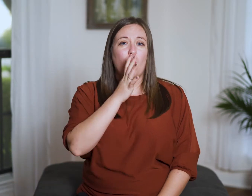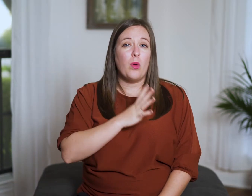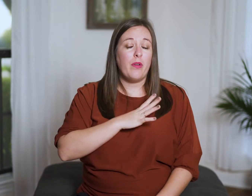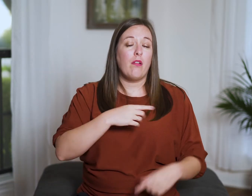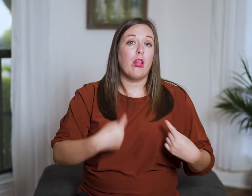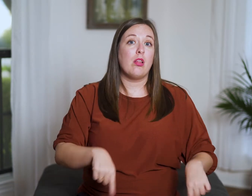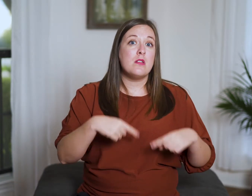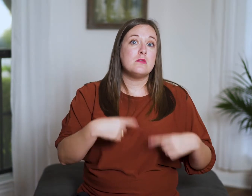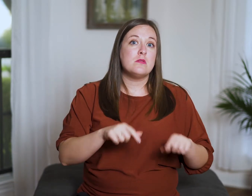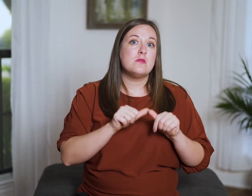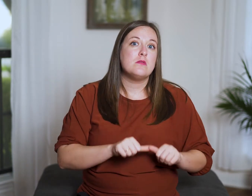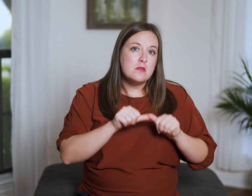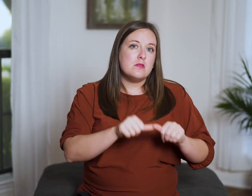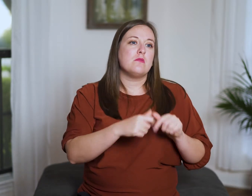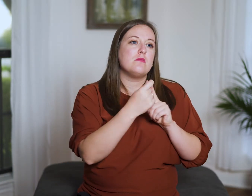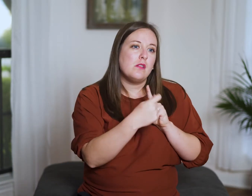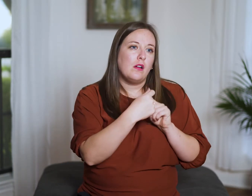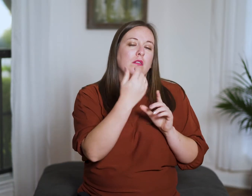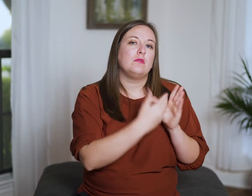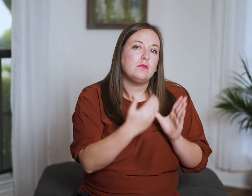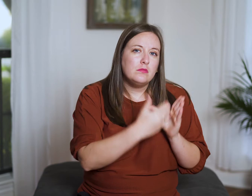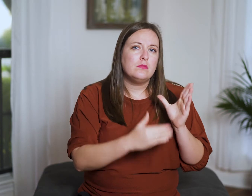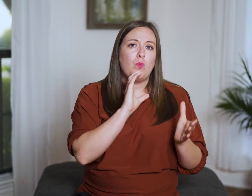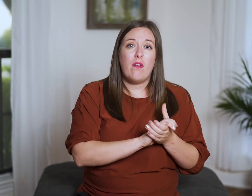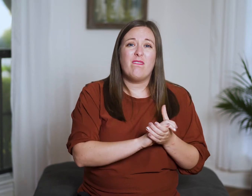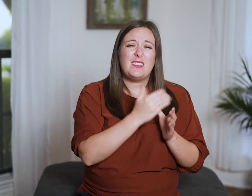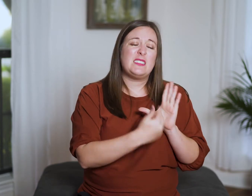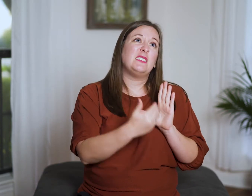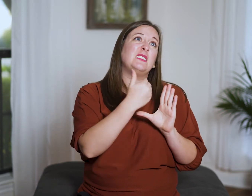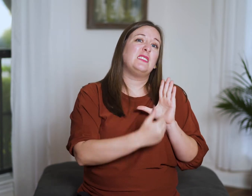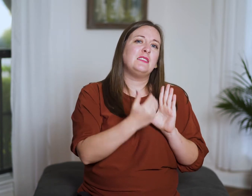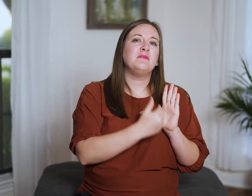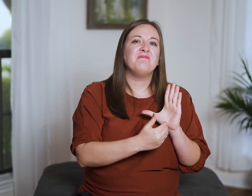it’s better to live in the desert and that